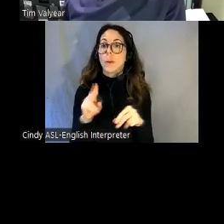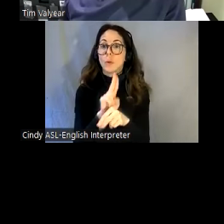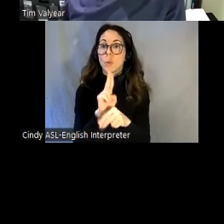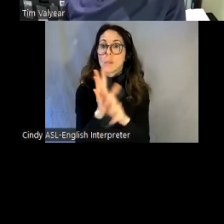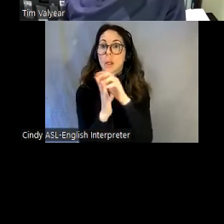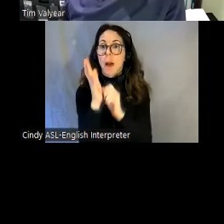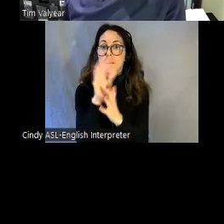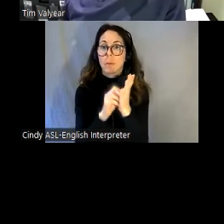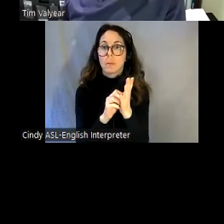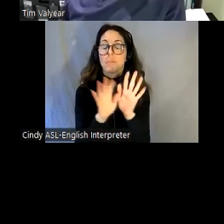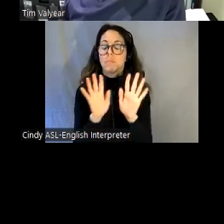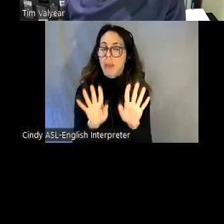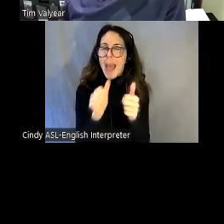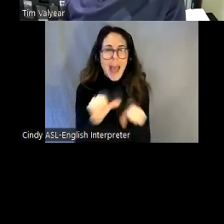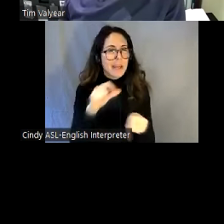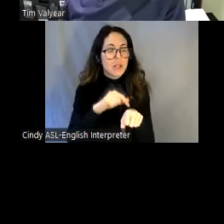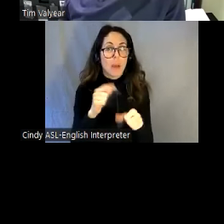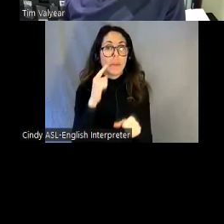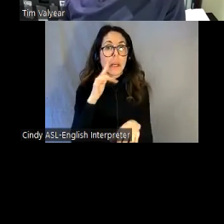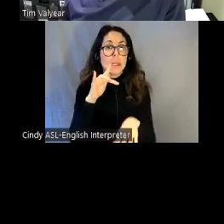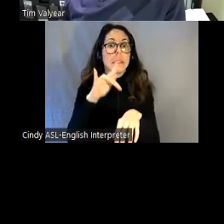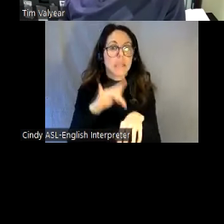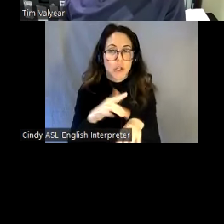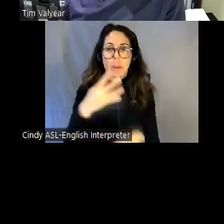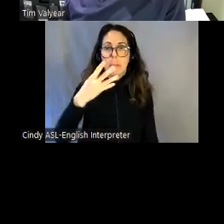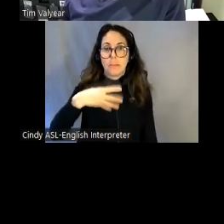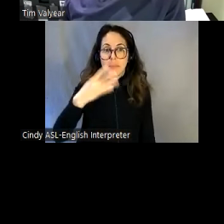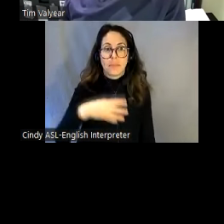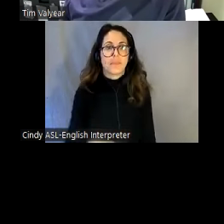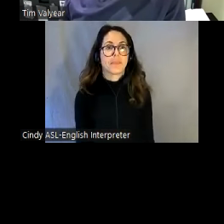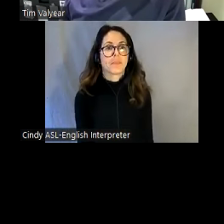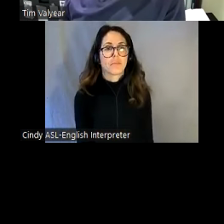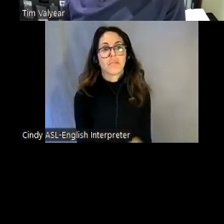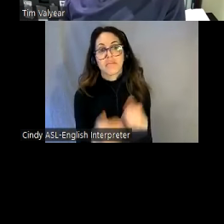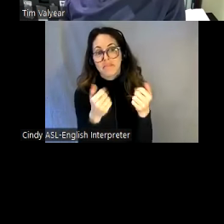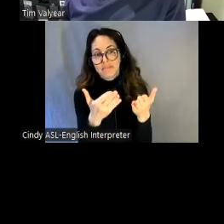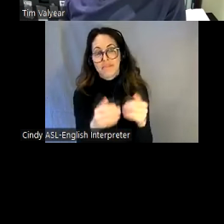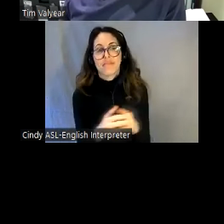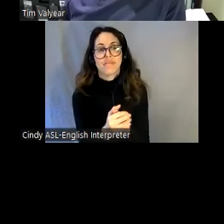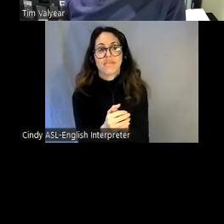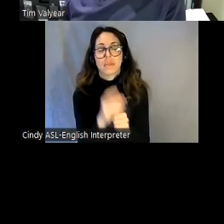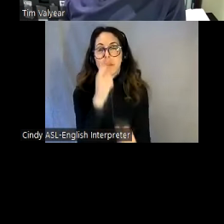masks, when they are soiled damp, or damaged. When is it appropriate to wear gloves? Any time you're